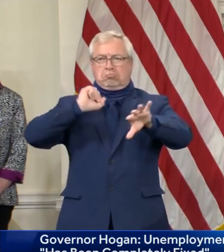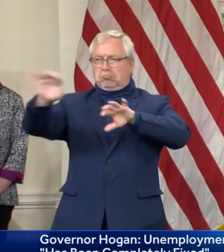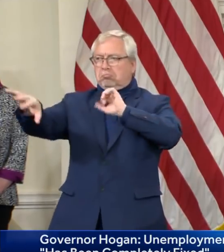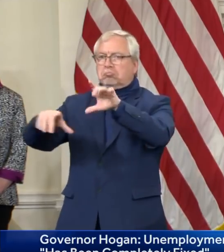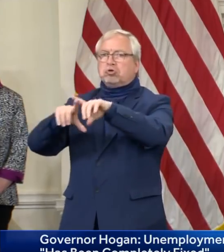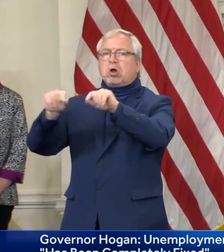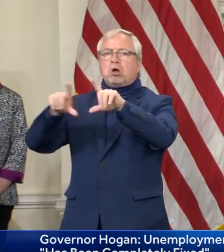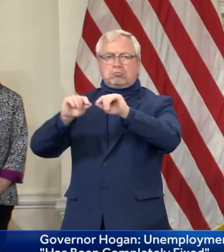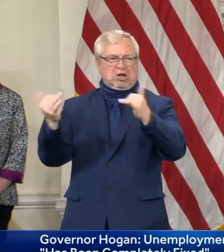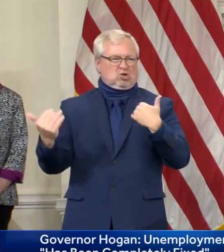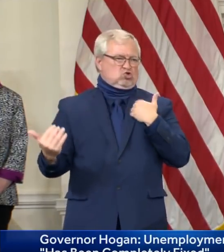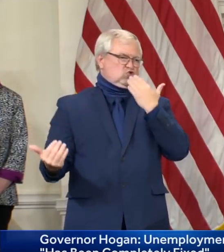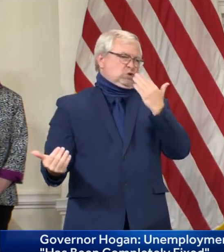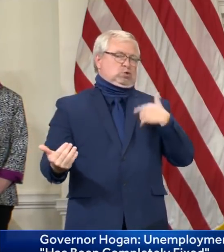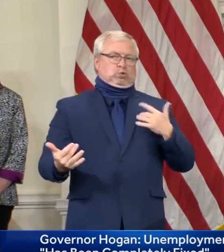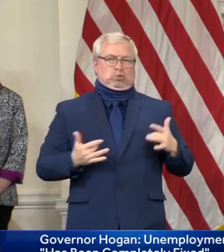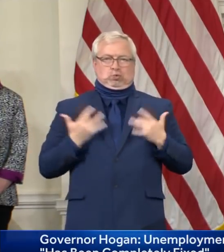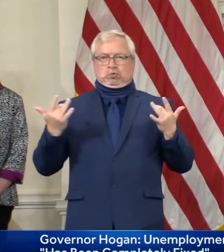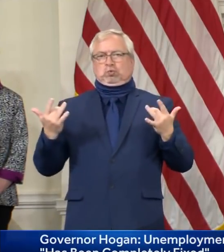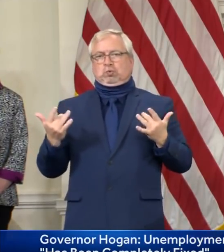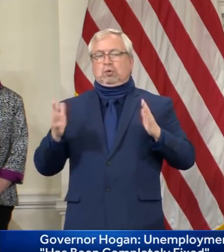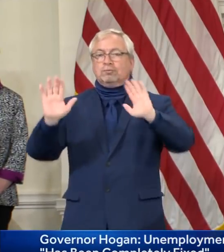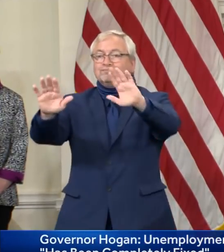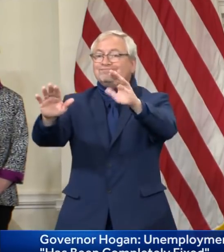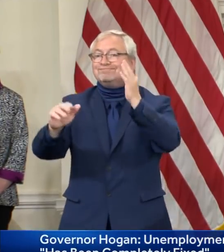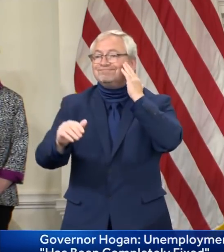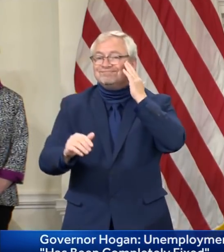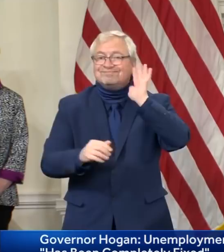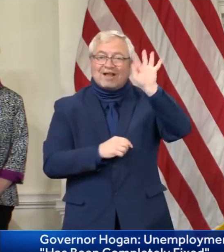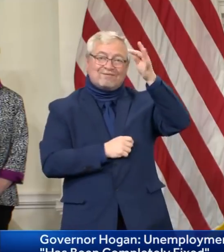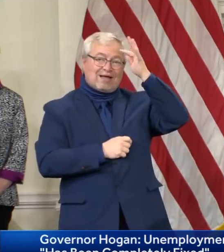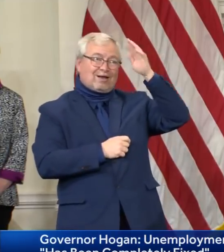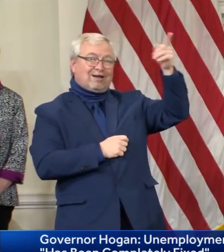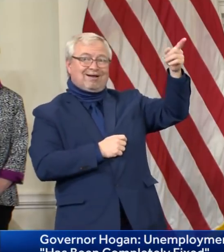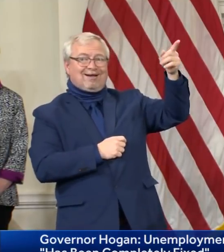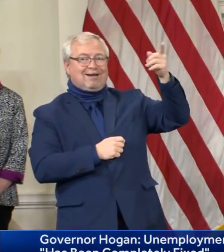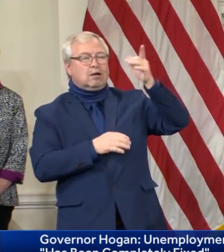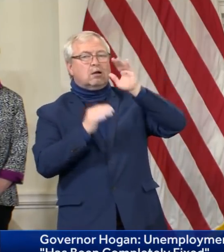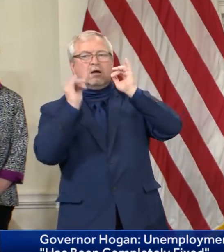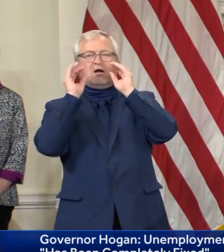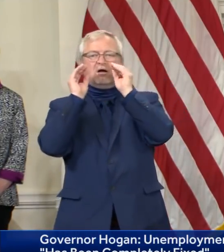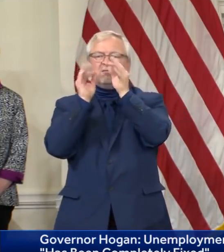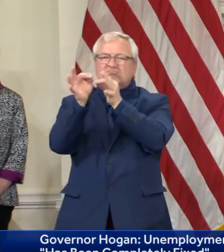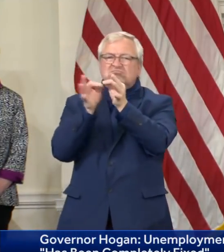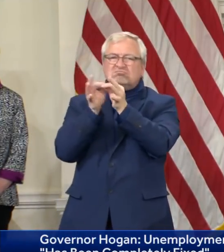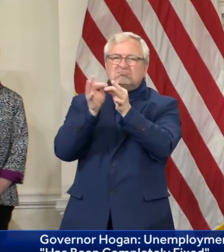BUT IT IS FRUSTRATING FOR PEOPLE WHO HAVE NOT GOTTEN THEIR CHECKS STILL.